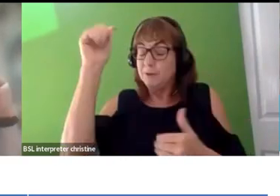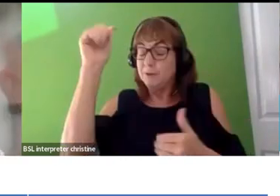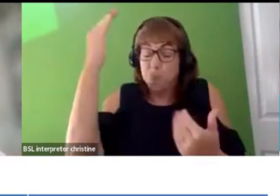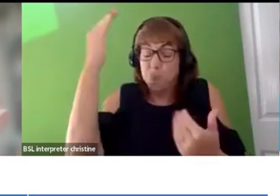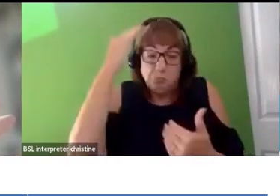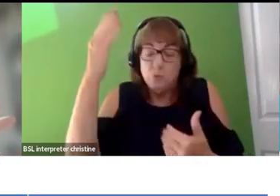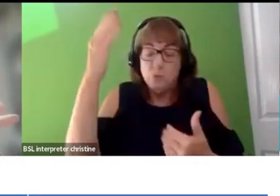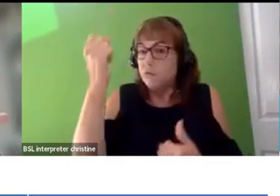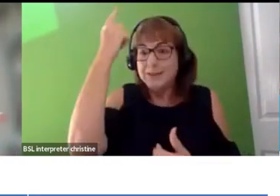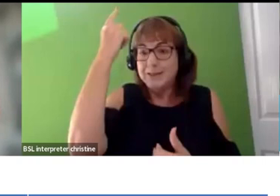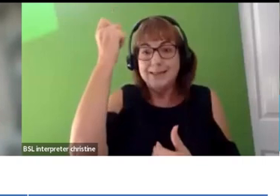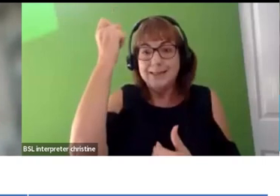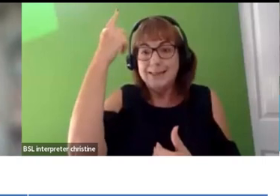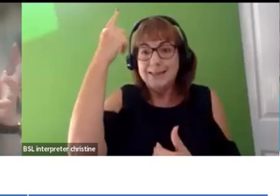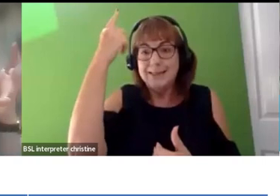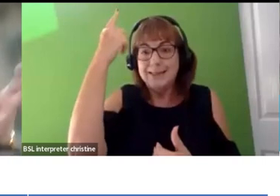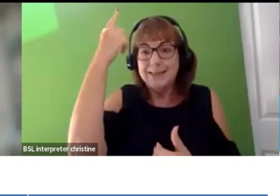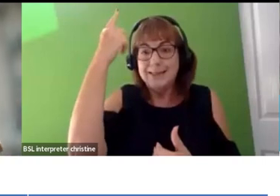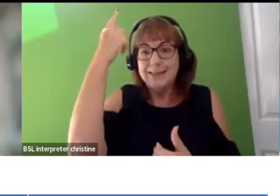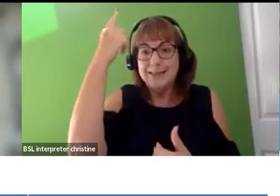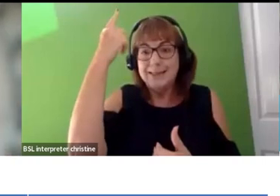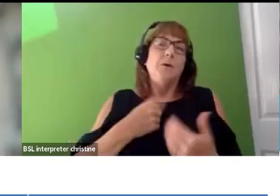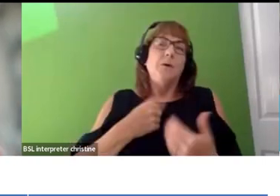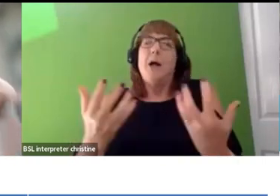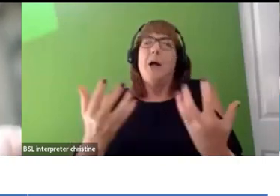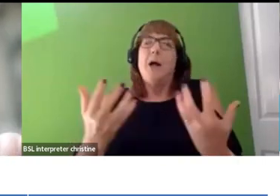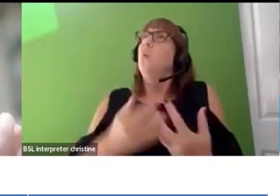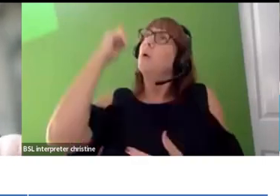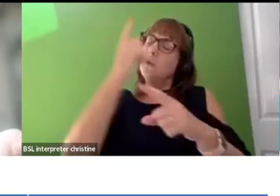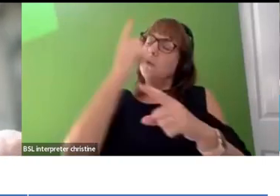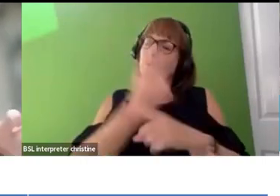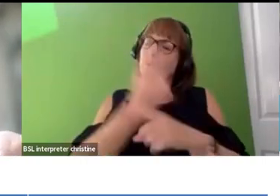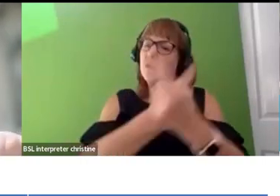together with how God speaks to us in the Bible, together with how we practically apply that to our